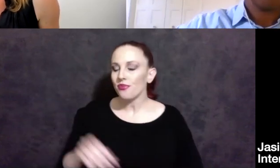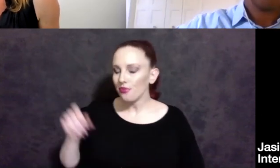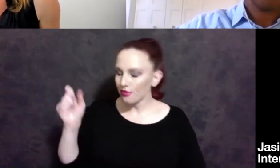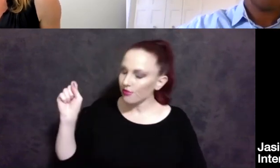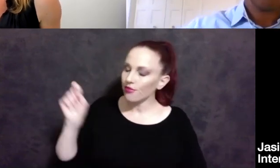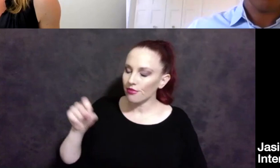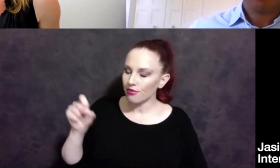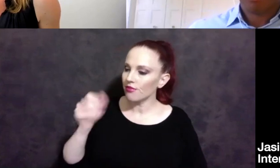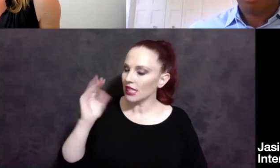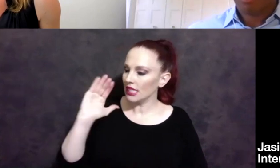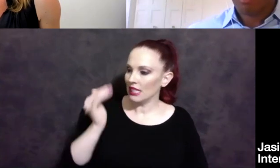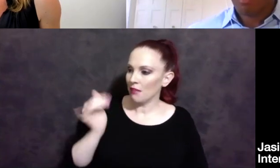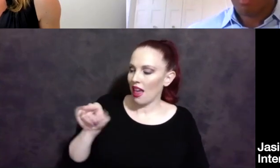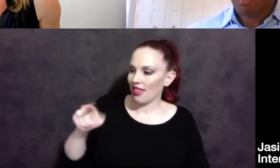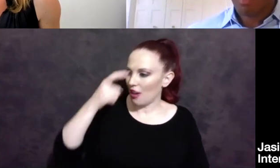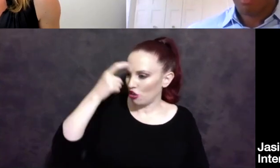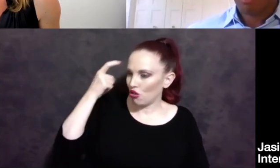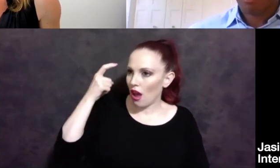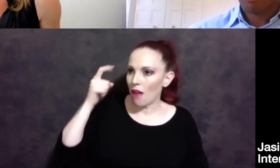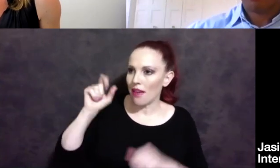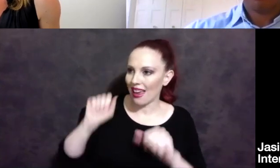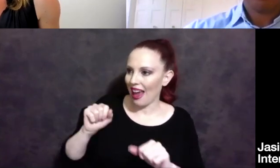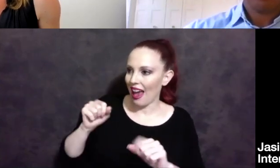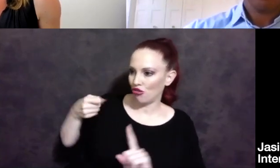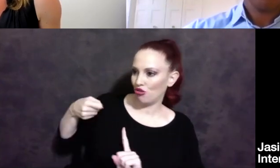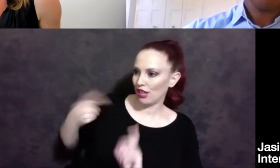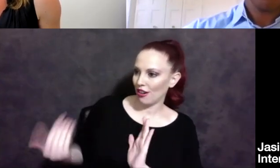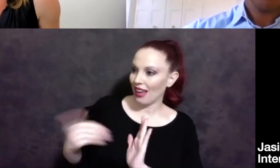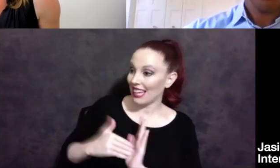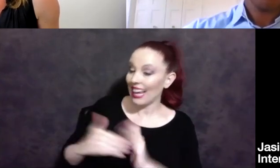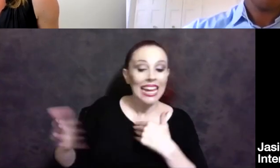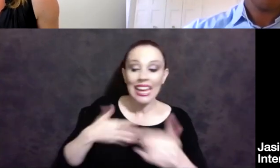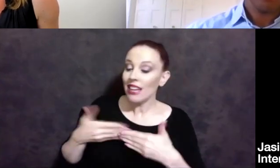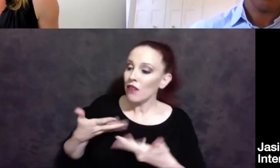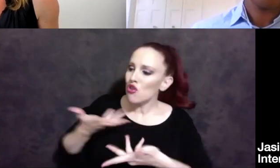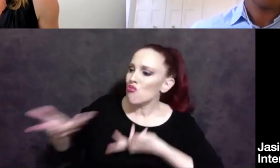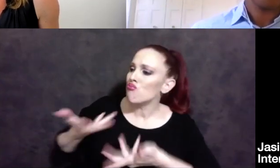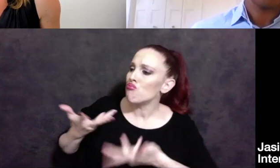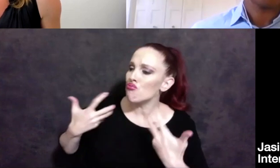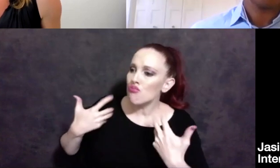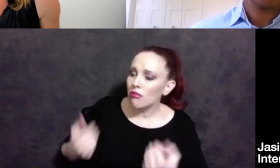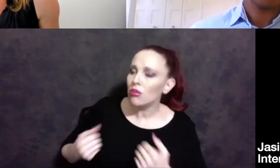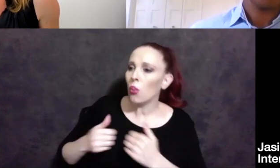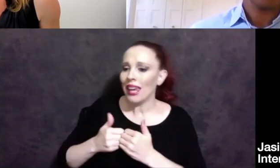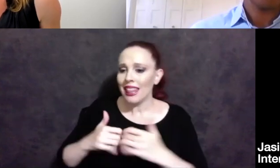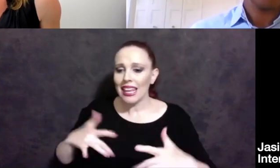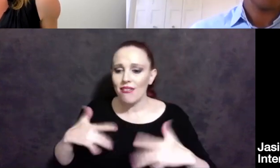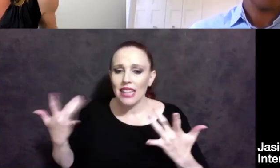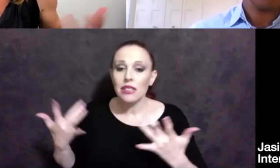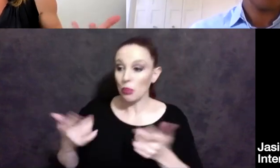It seems that trauma can be retriggered even if we work on it. With the bigger events like